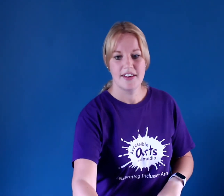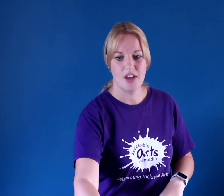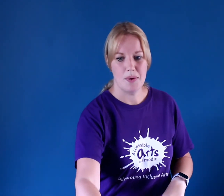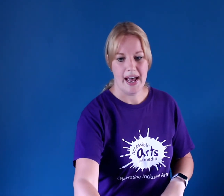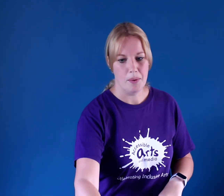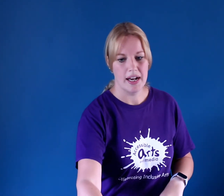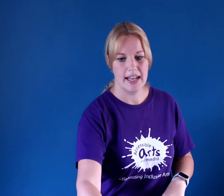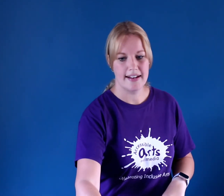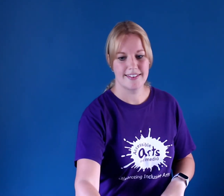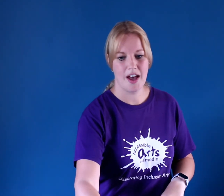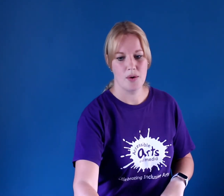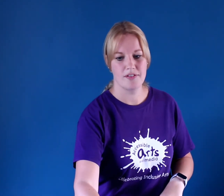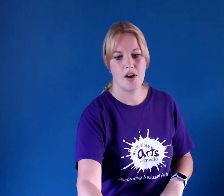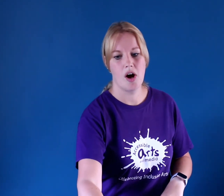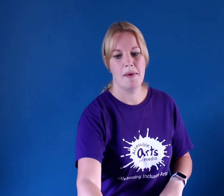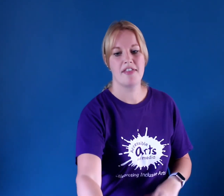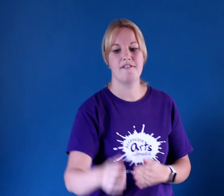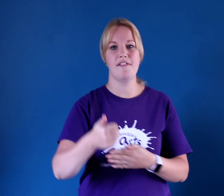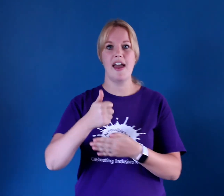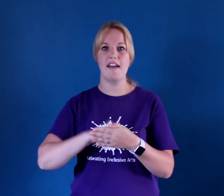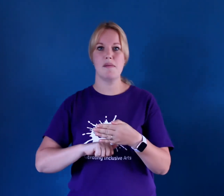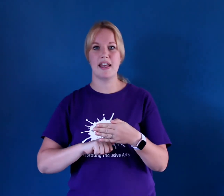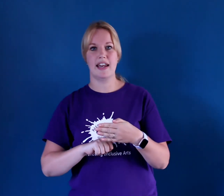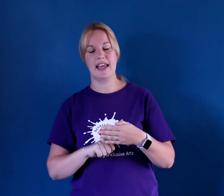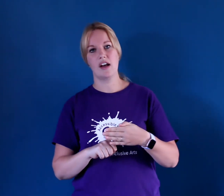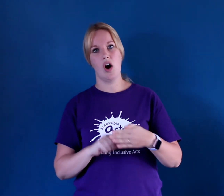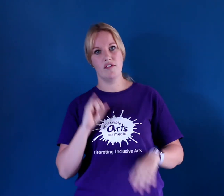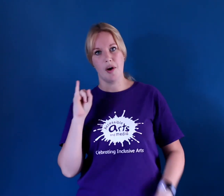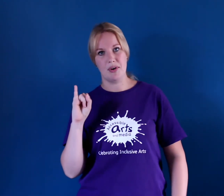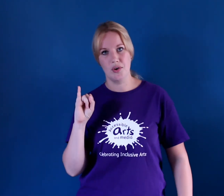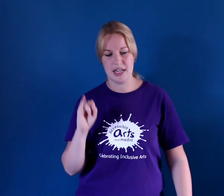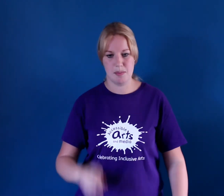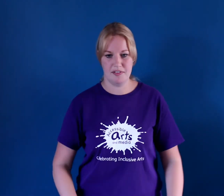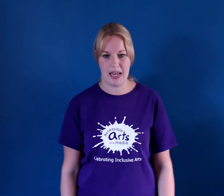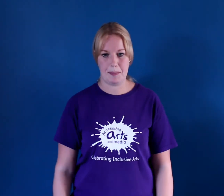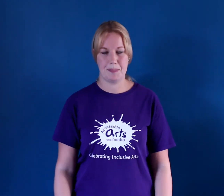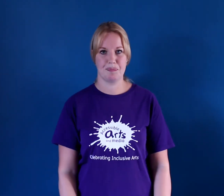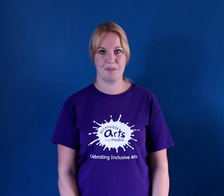So now, let’s go from the very beginning, from ‘naughty cup of tea’.